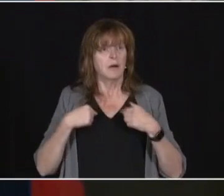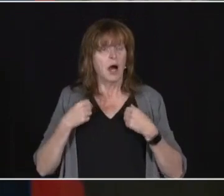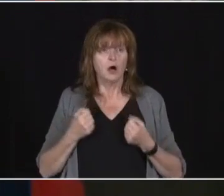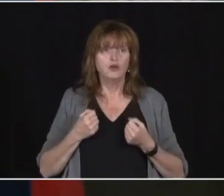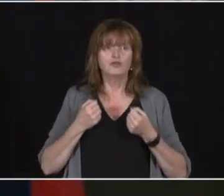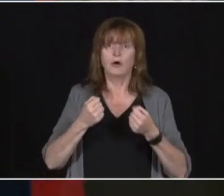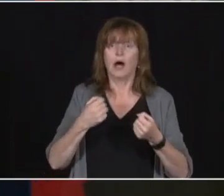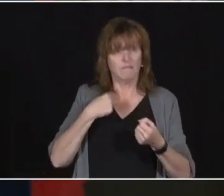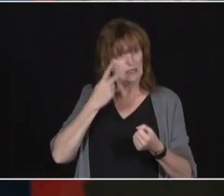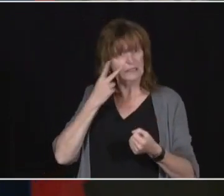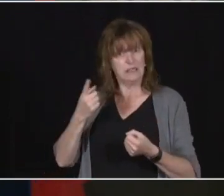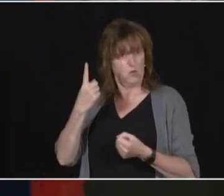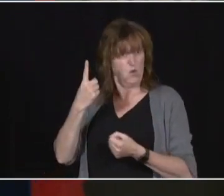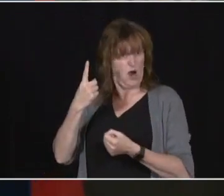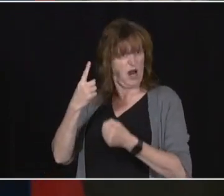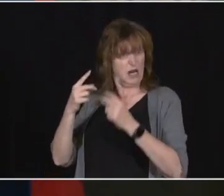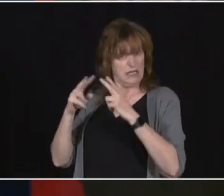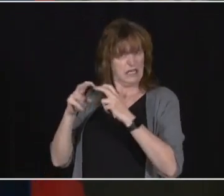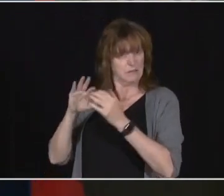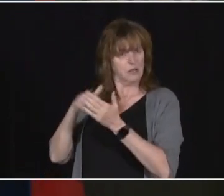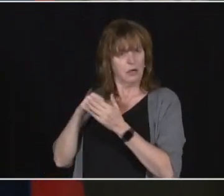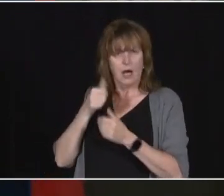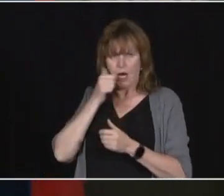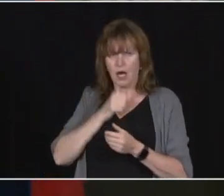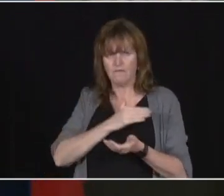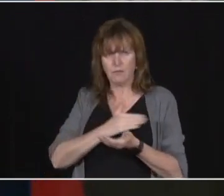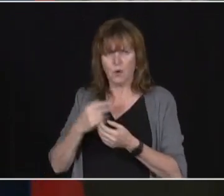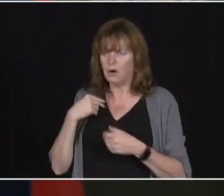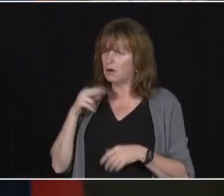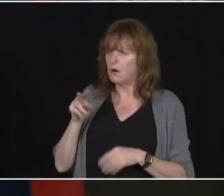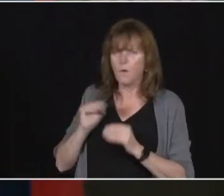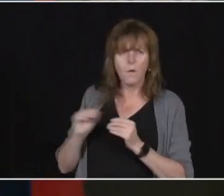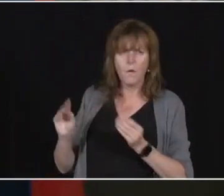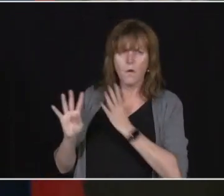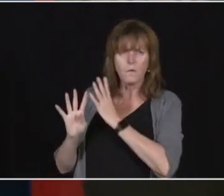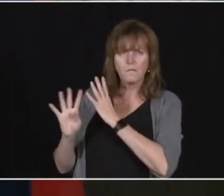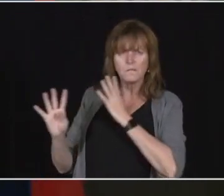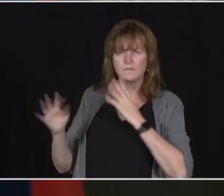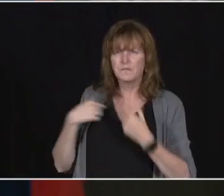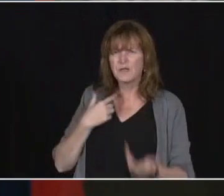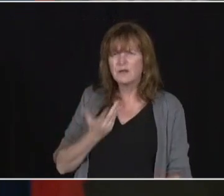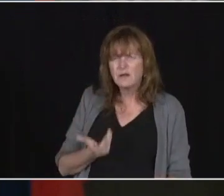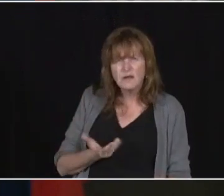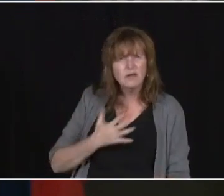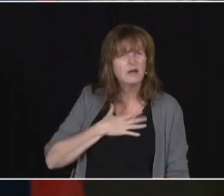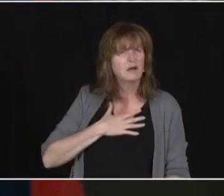I drove by one of the assessment centers in work every morning and there's no lineups. Please go out and get tested.